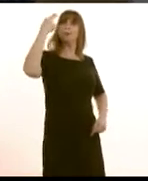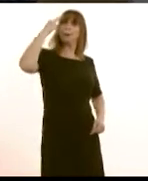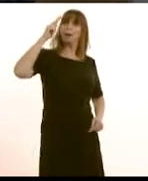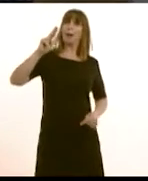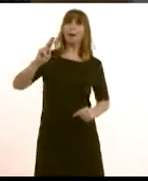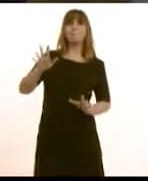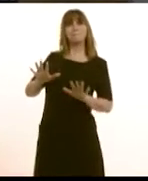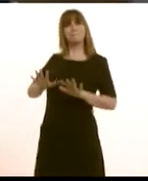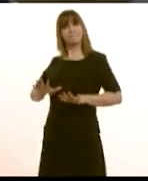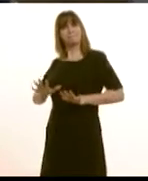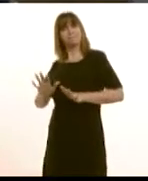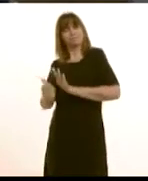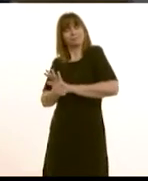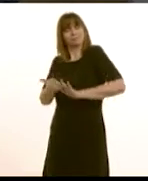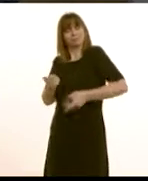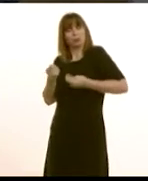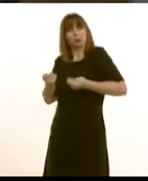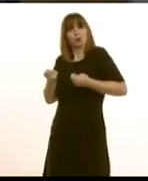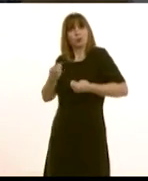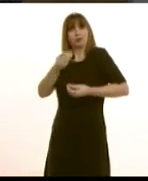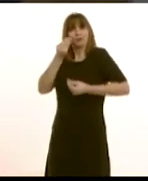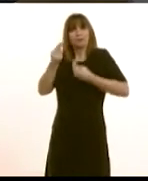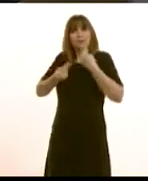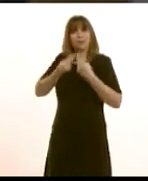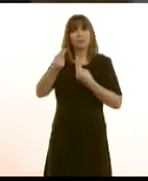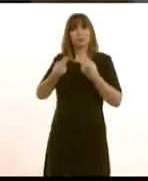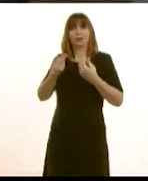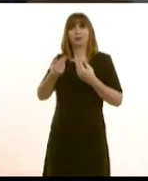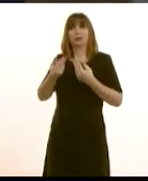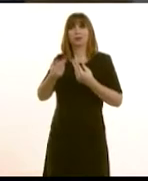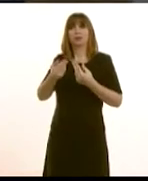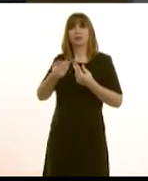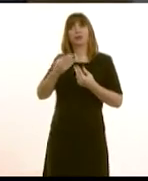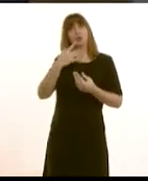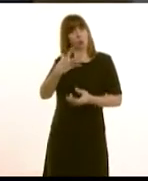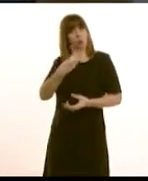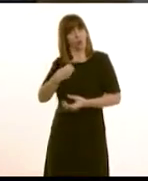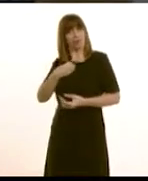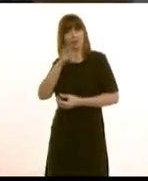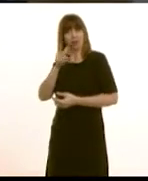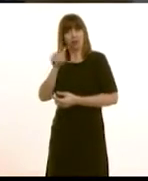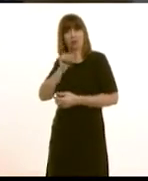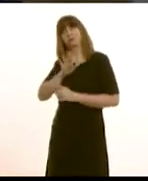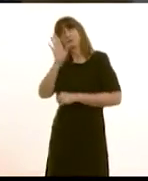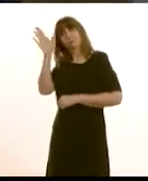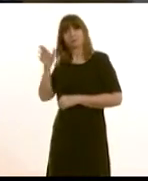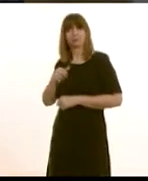accept an invitation from me to join me one night for a fish and chip supper in The Crispy